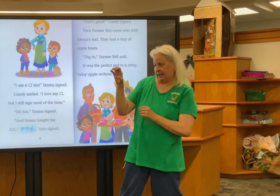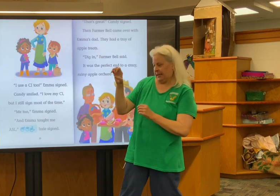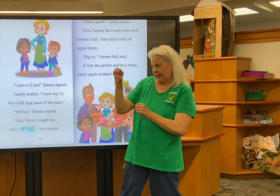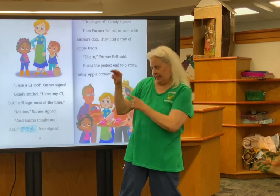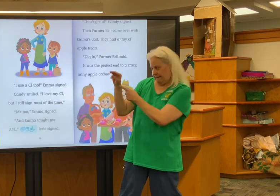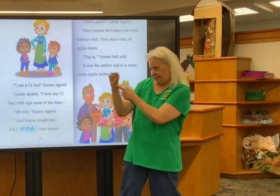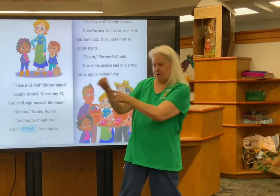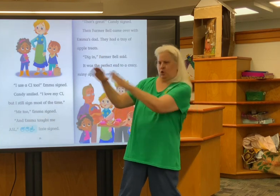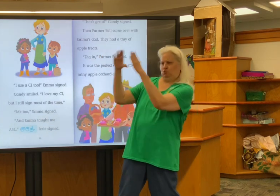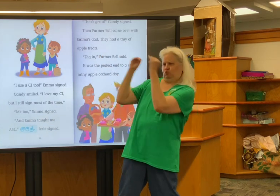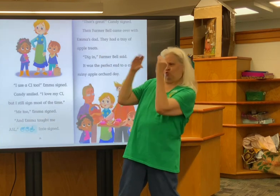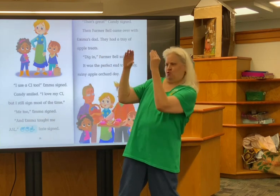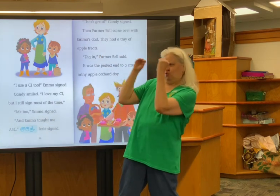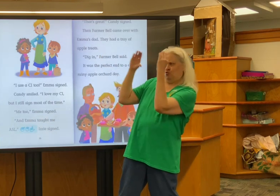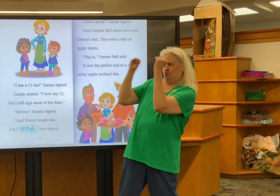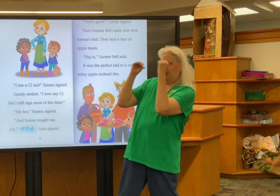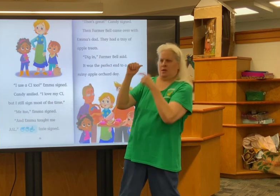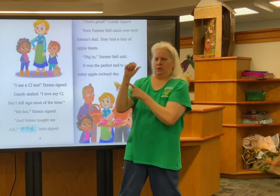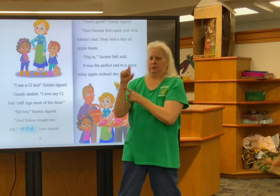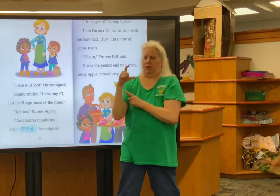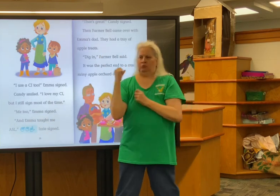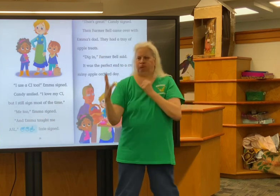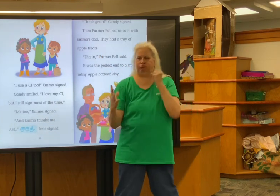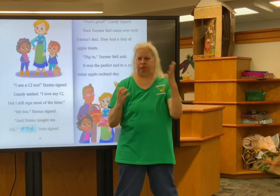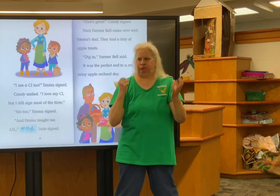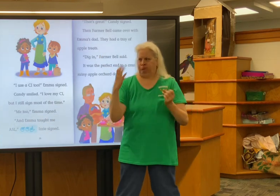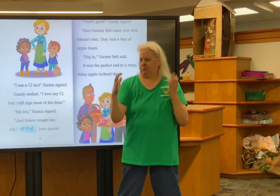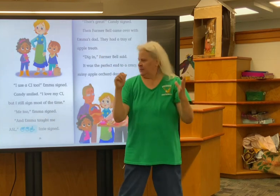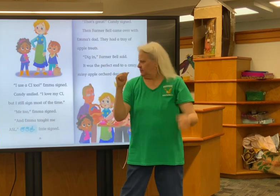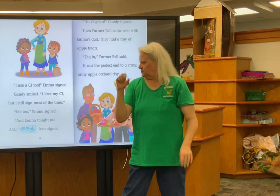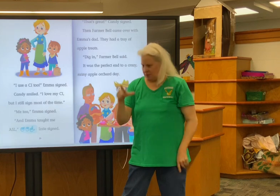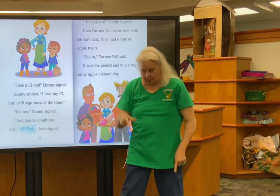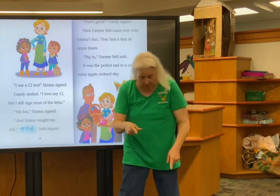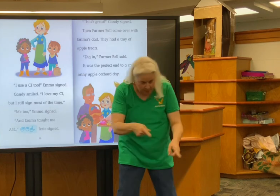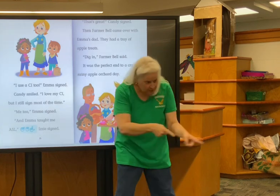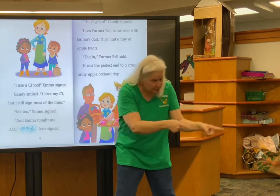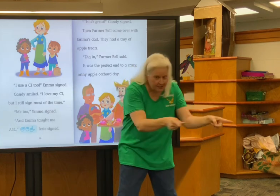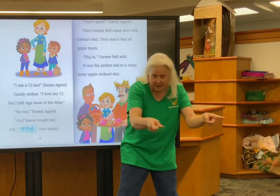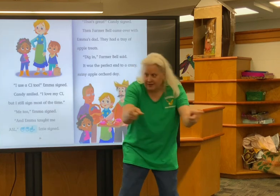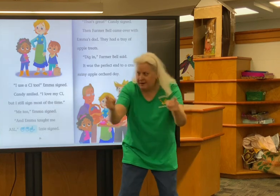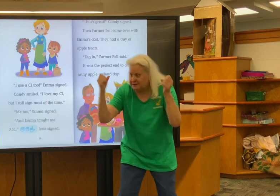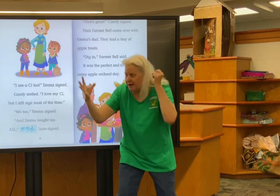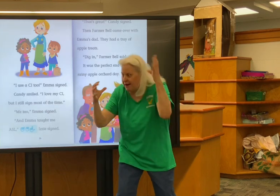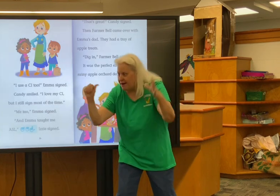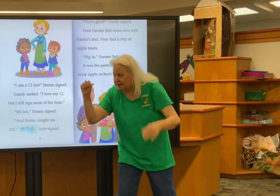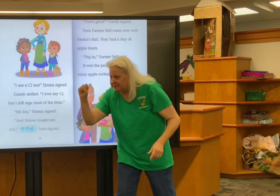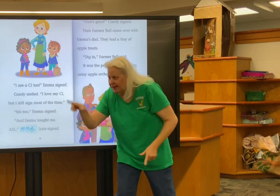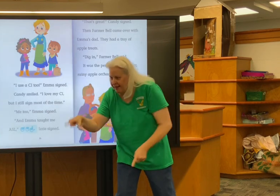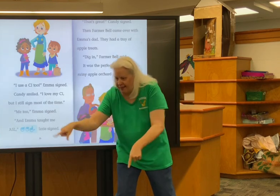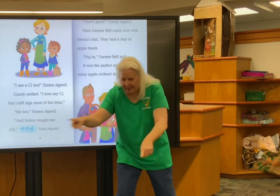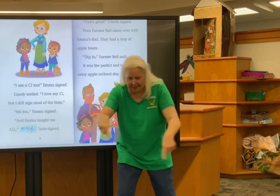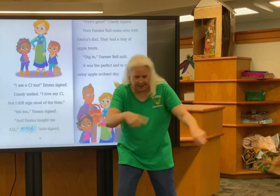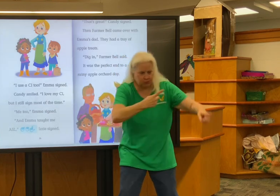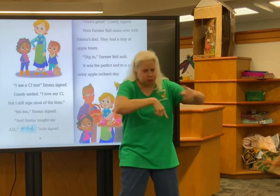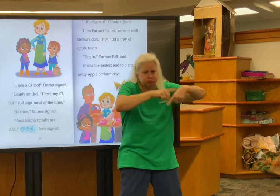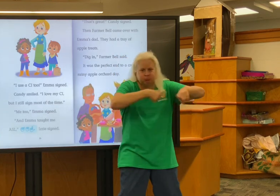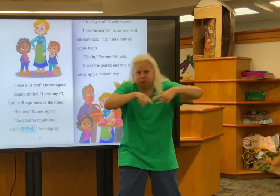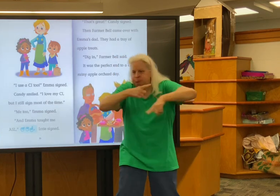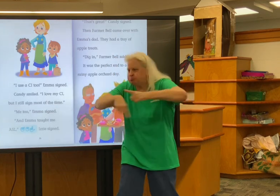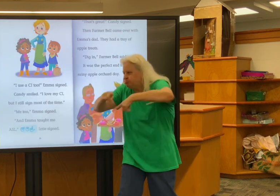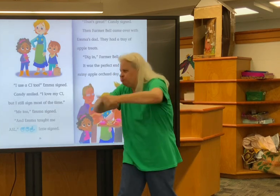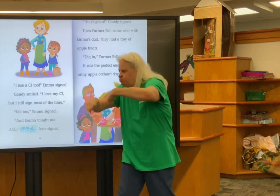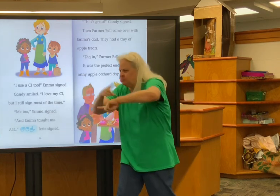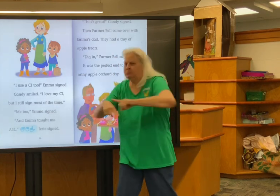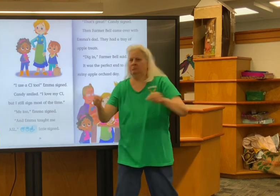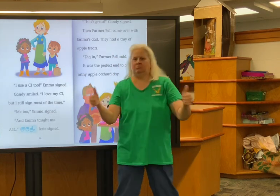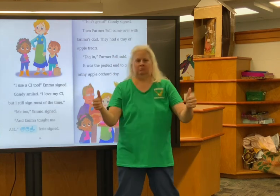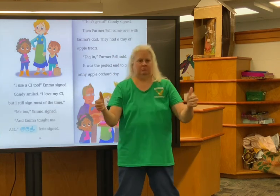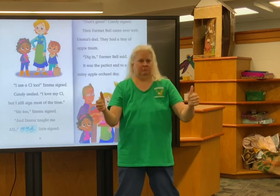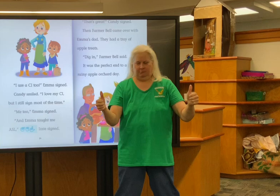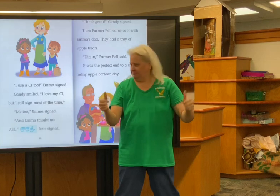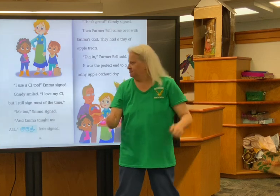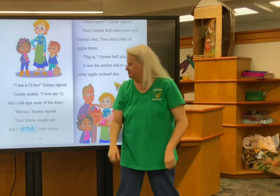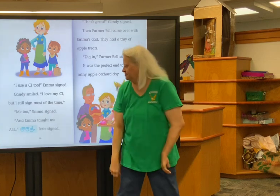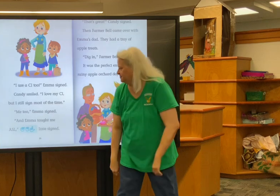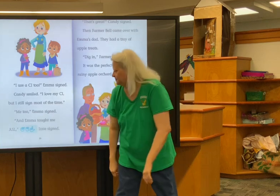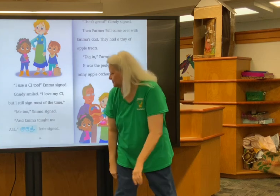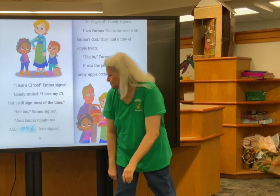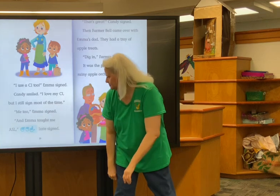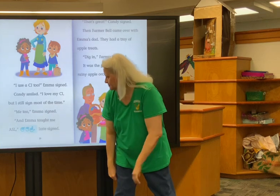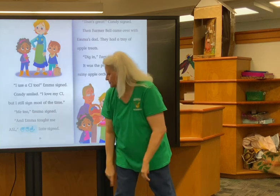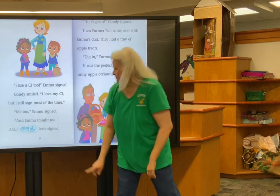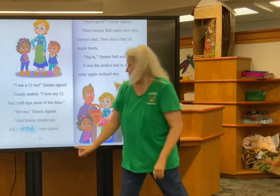"And Emma taught me ASL," Izzie signed. Do you guys know ASL? You guys know how to sign, right? Yeah.